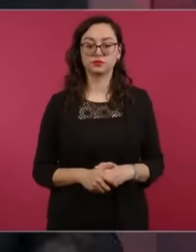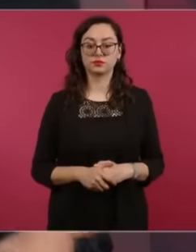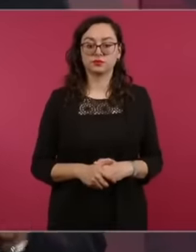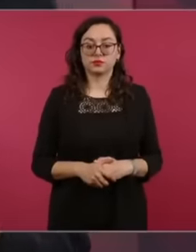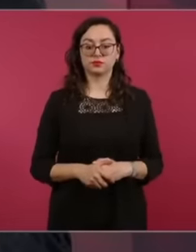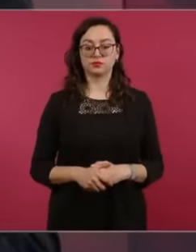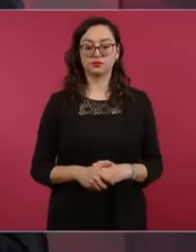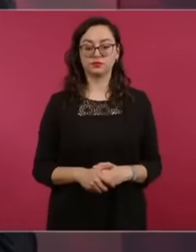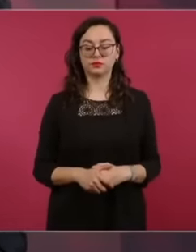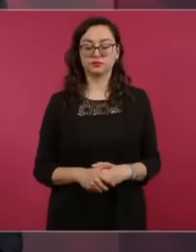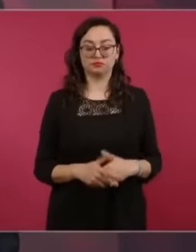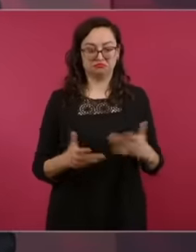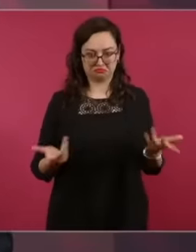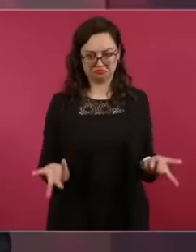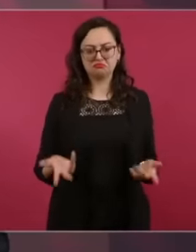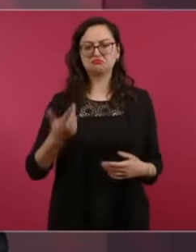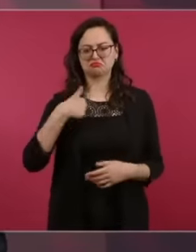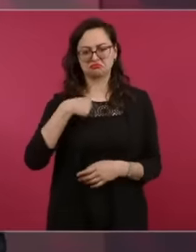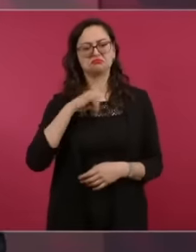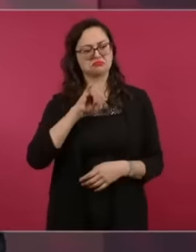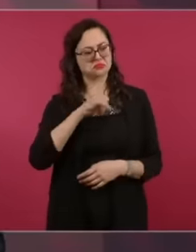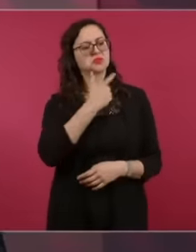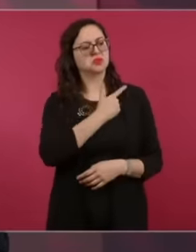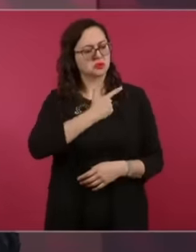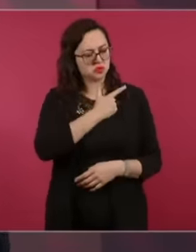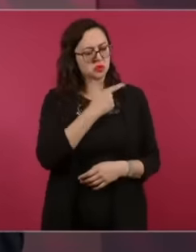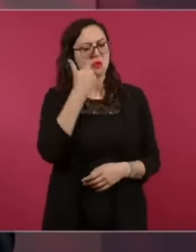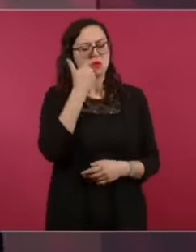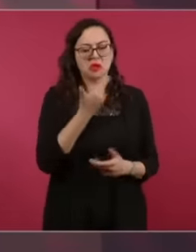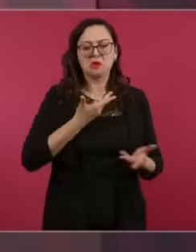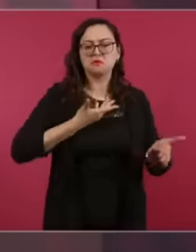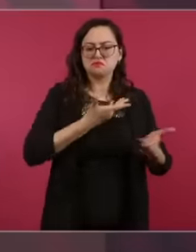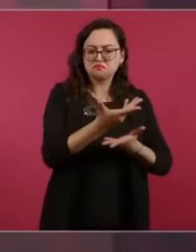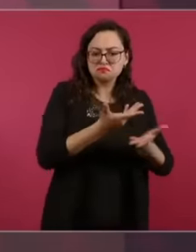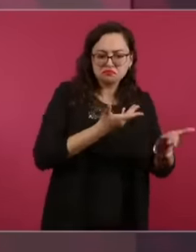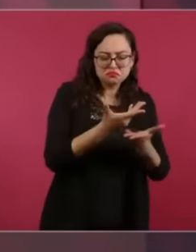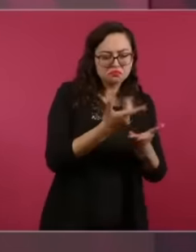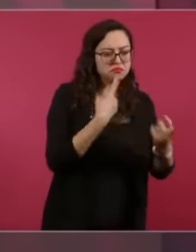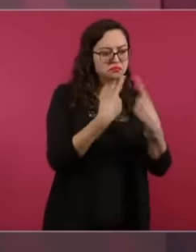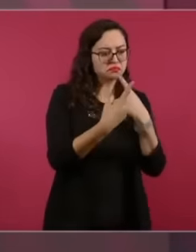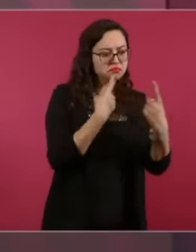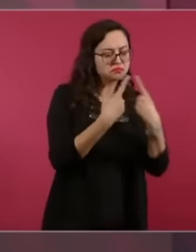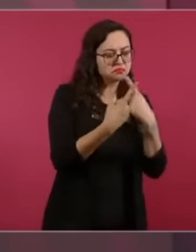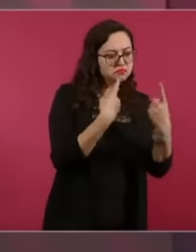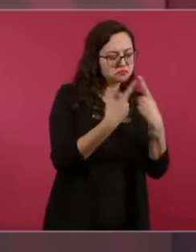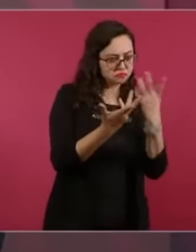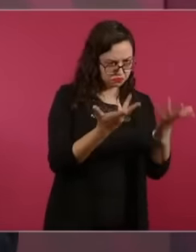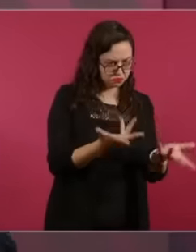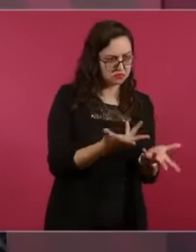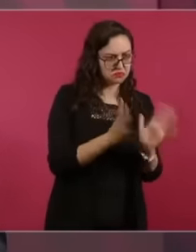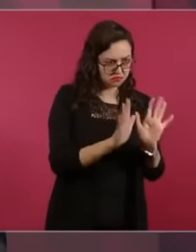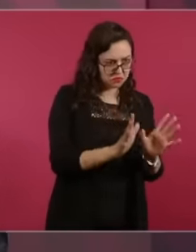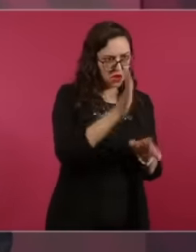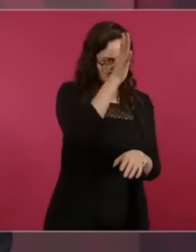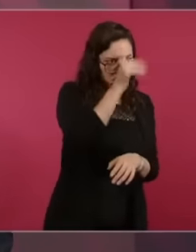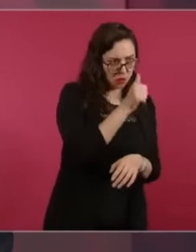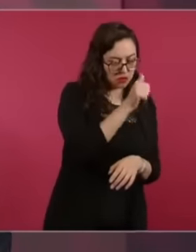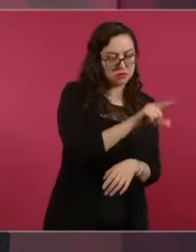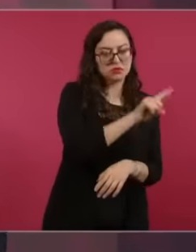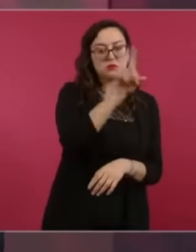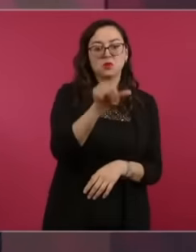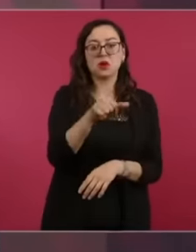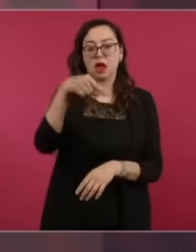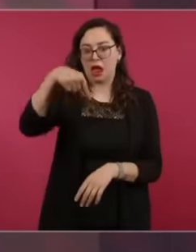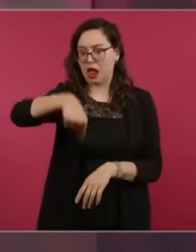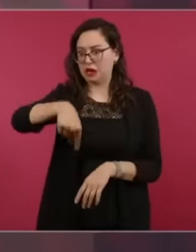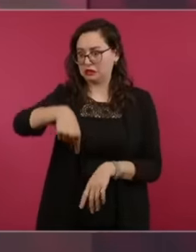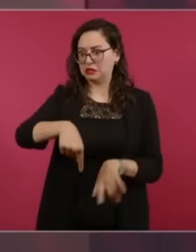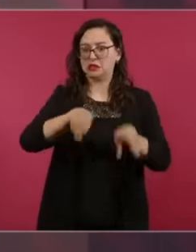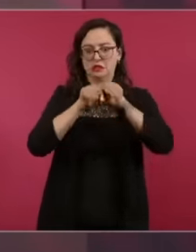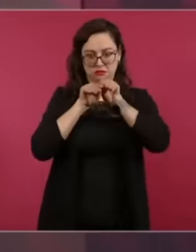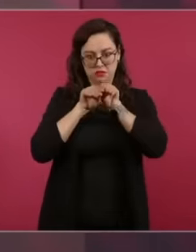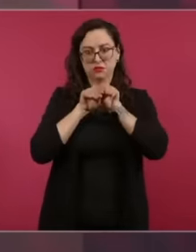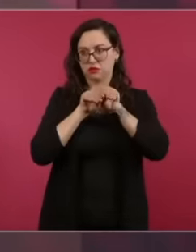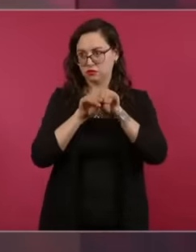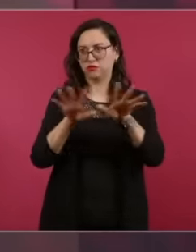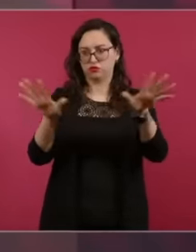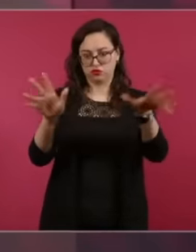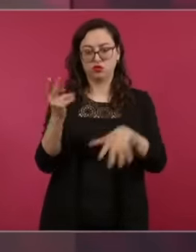faith report here to the people of Mexico as I do that